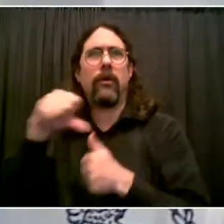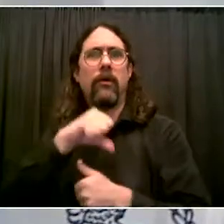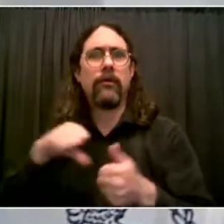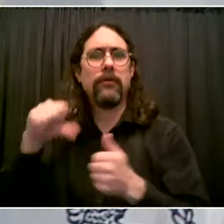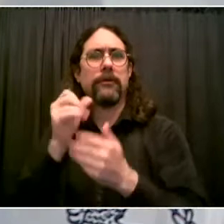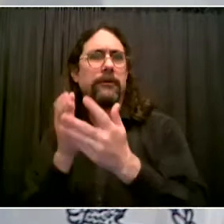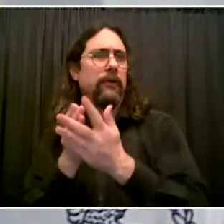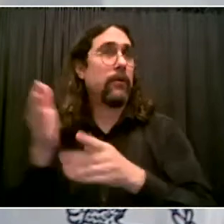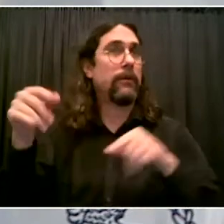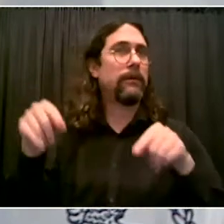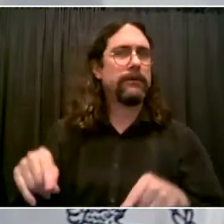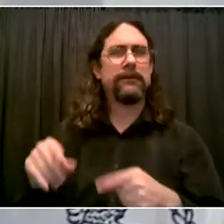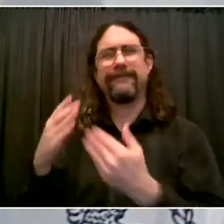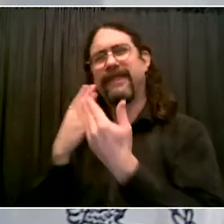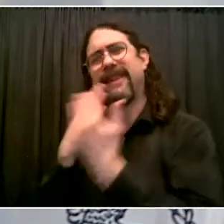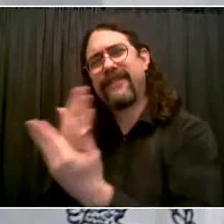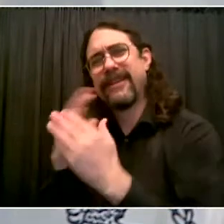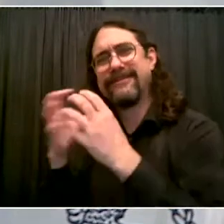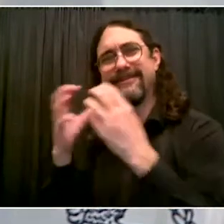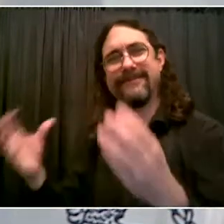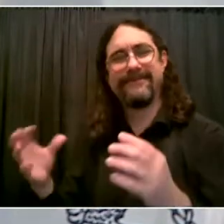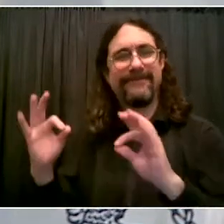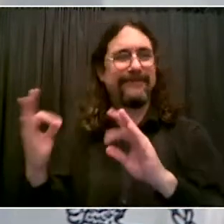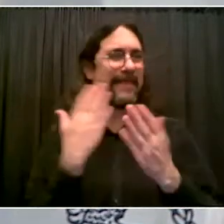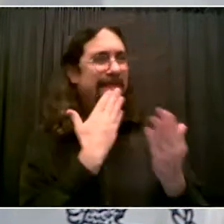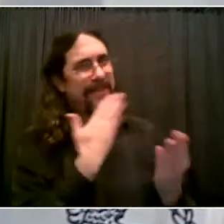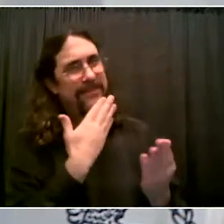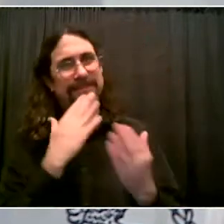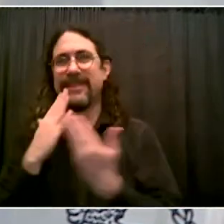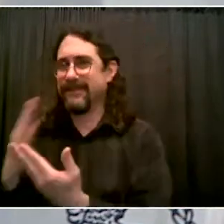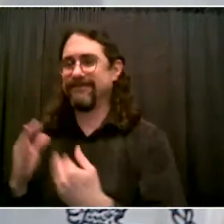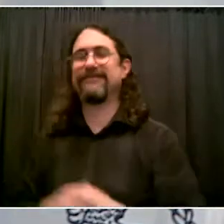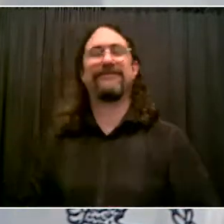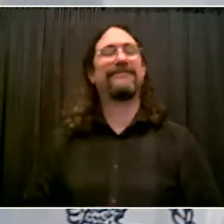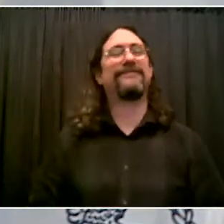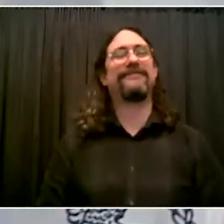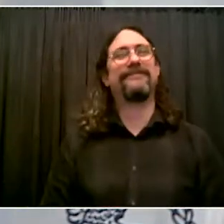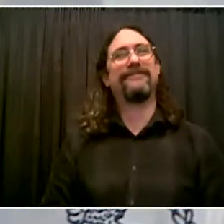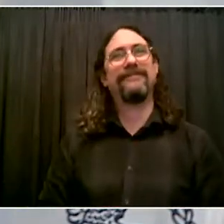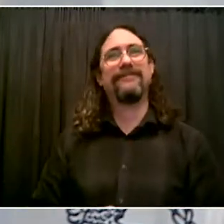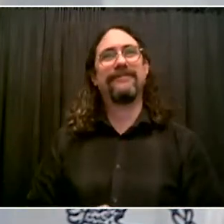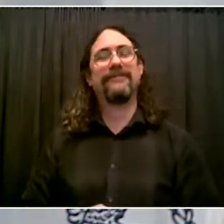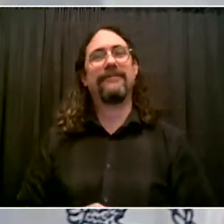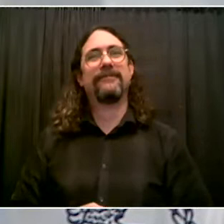PEOPLE STANDING UP WE ARE GOING TO MOVE FORWARD IN SOLIDARITY WITH ASIAN COMMUNITIES SO THANK YOU VERY